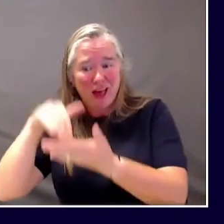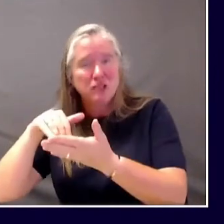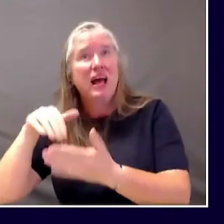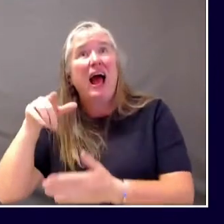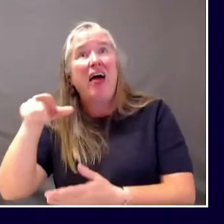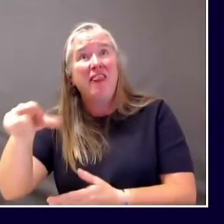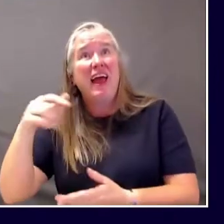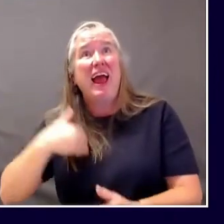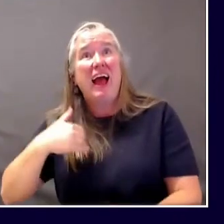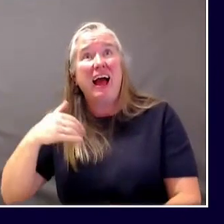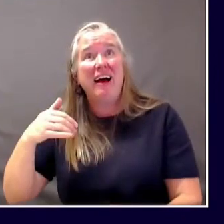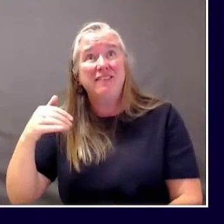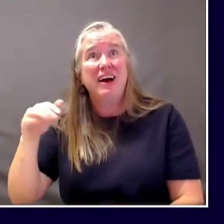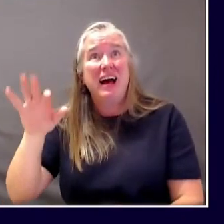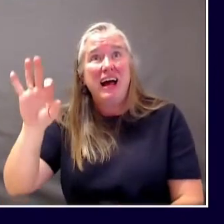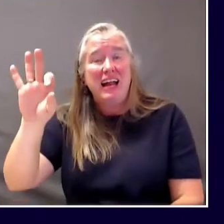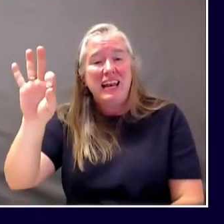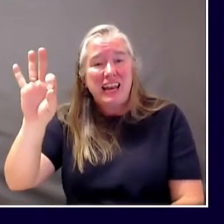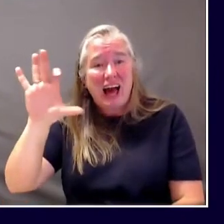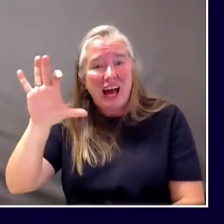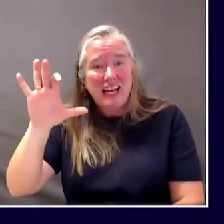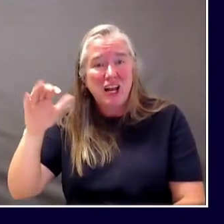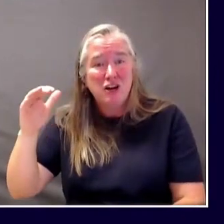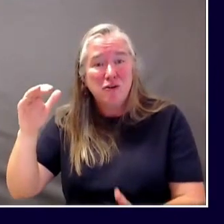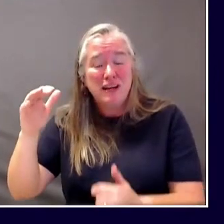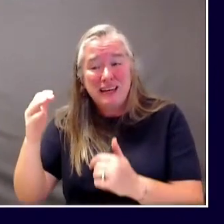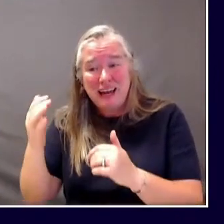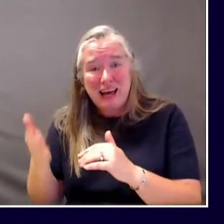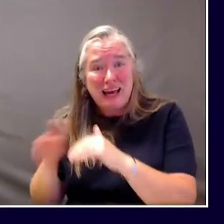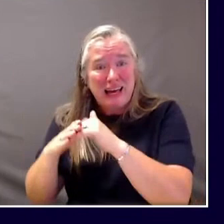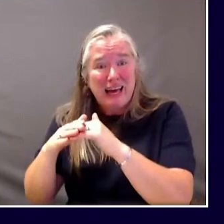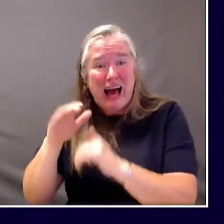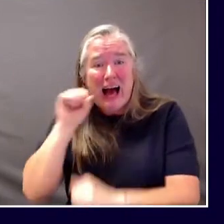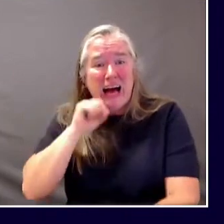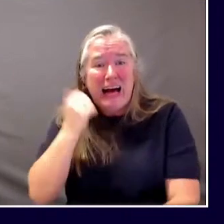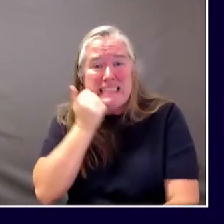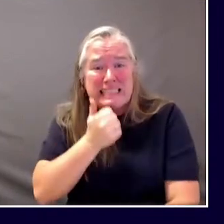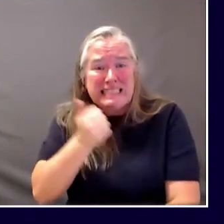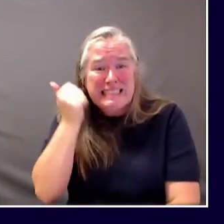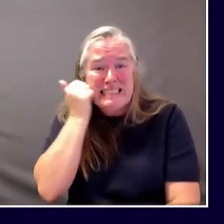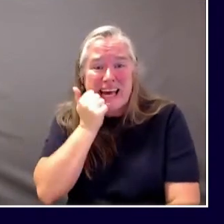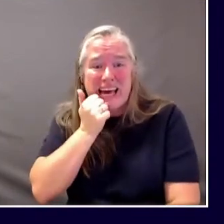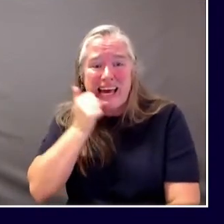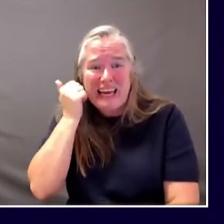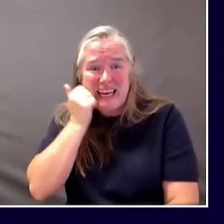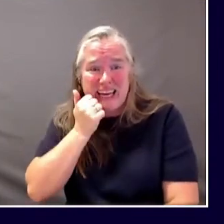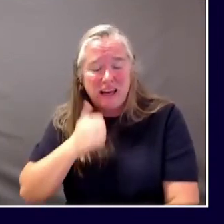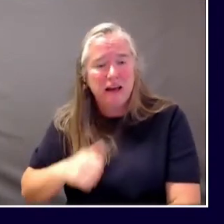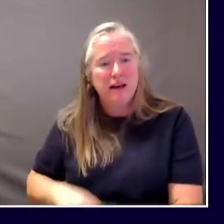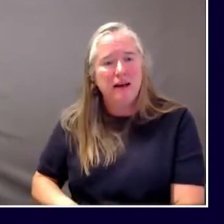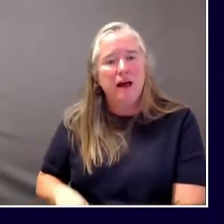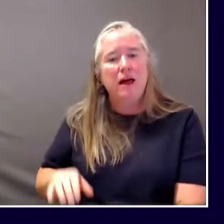also just add that to the